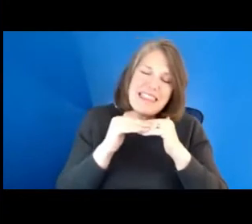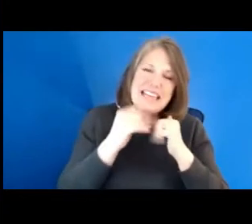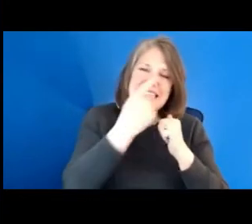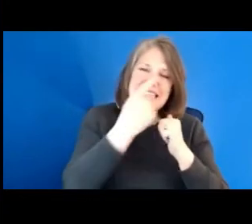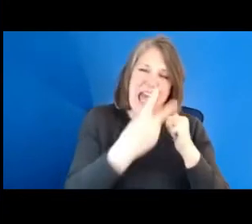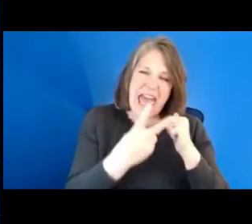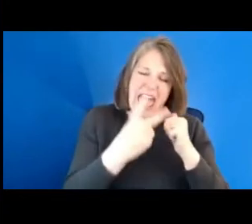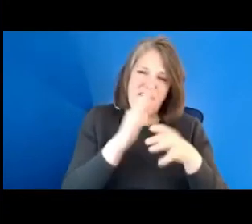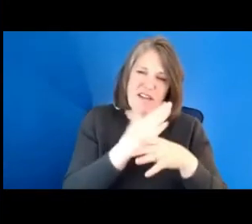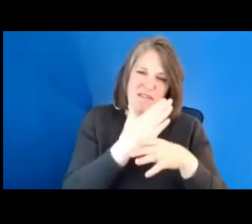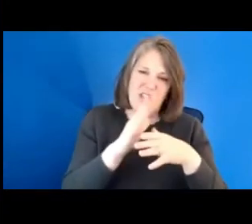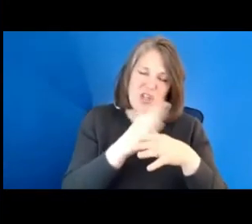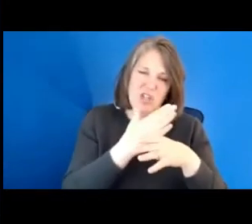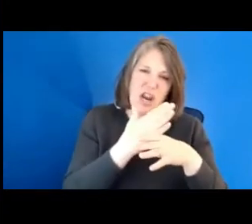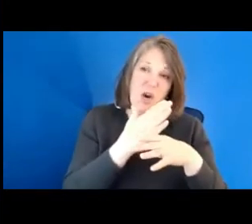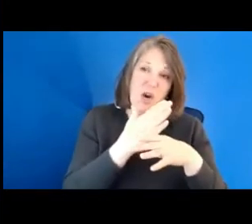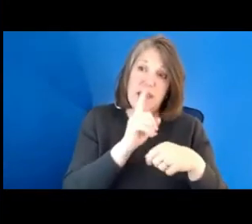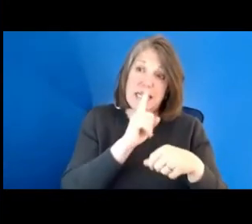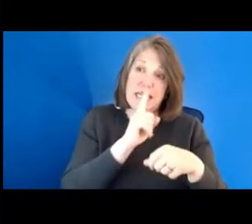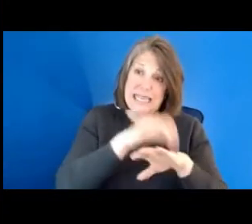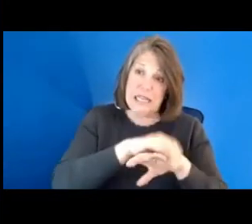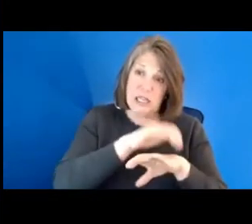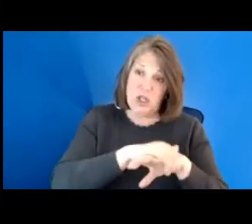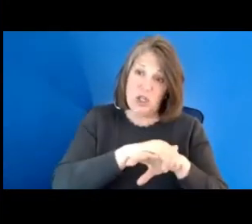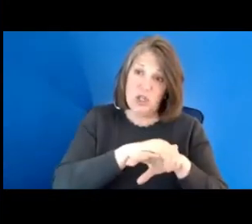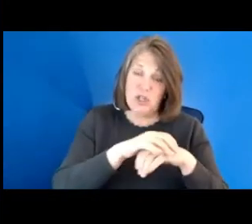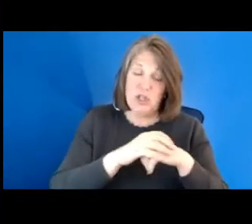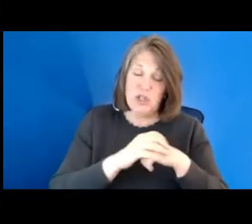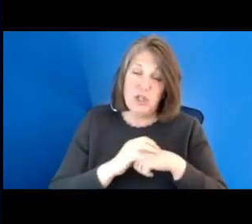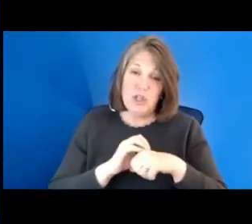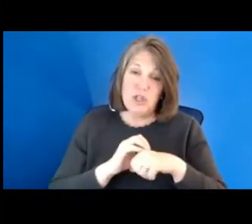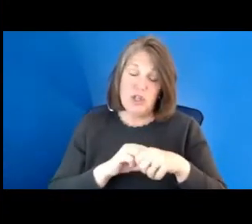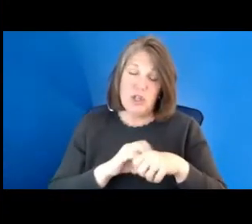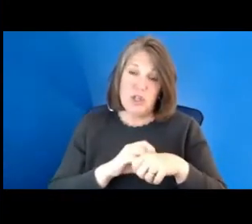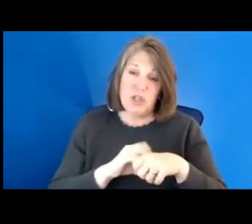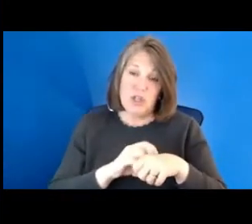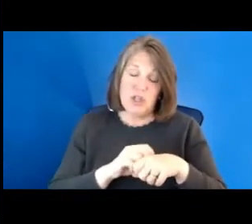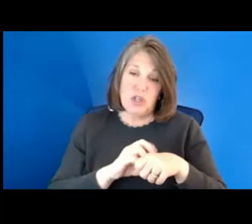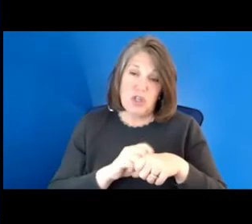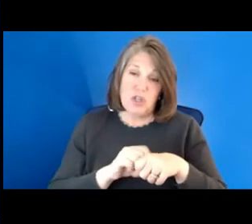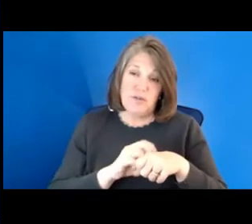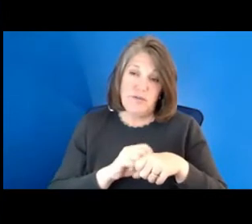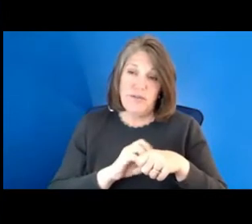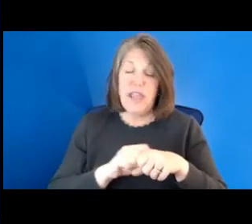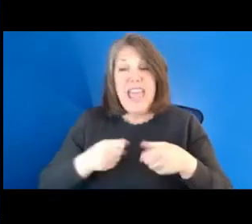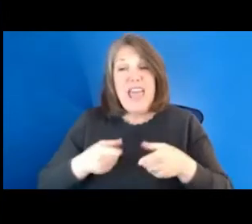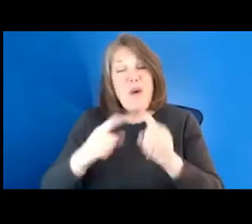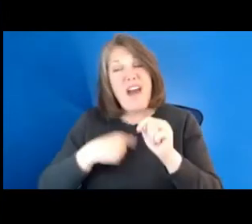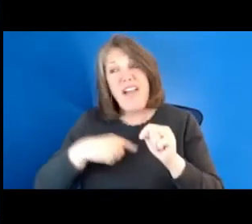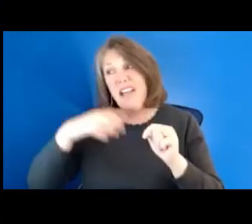sharing be in English, and while I suppose there may be specific units